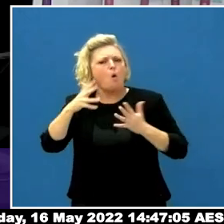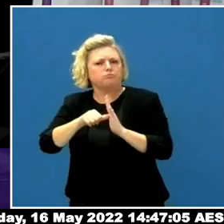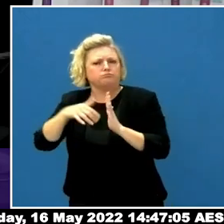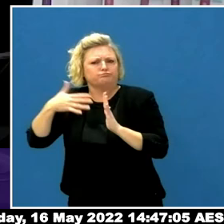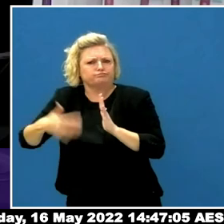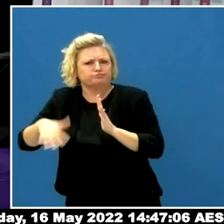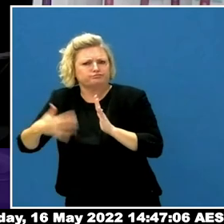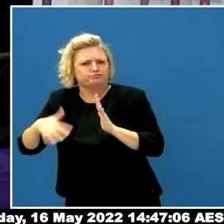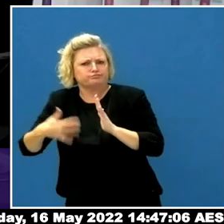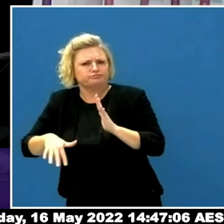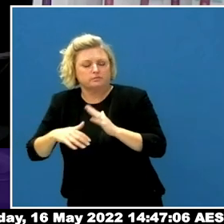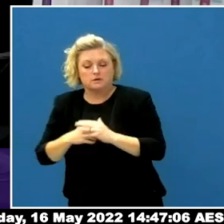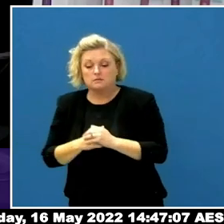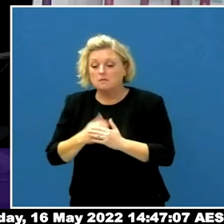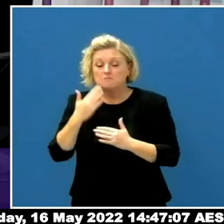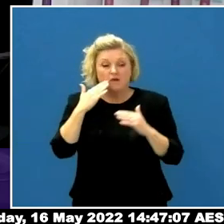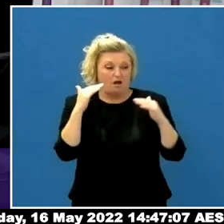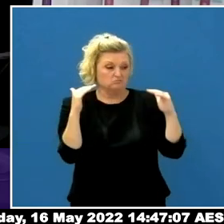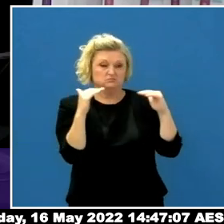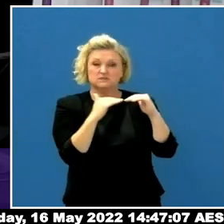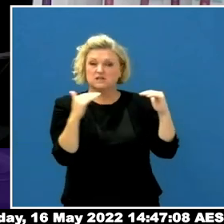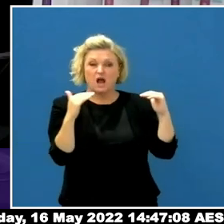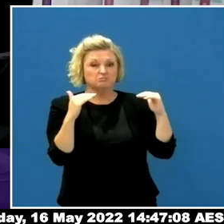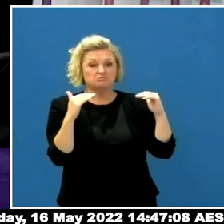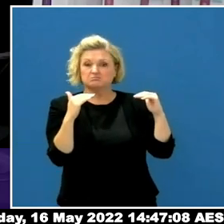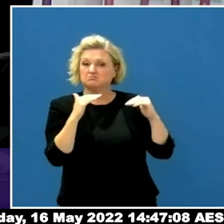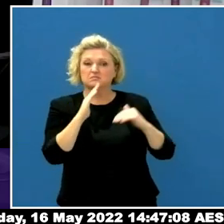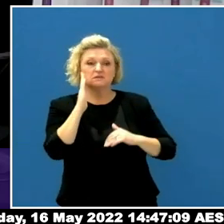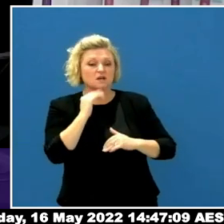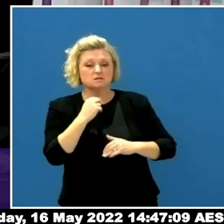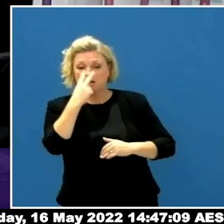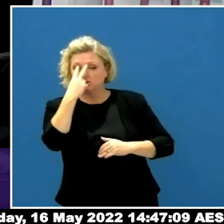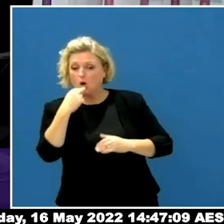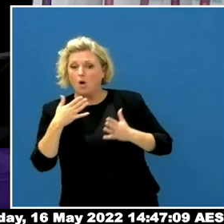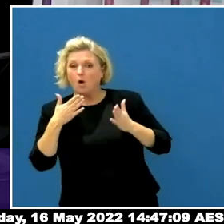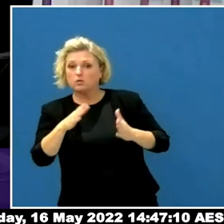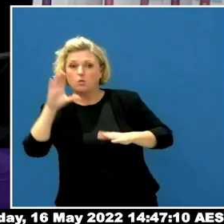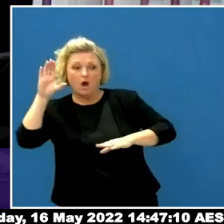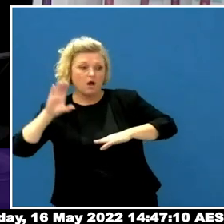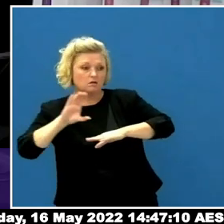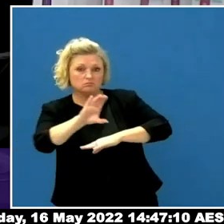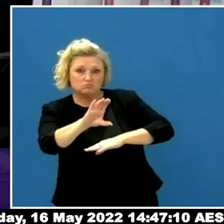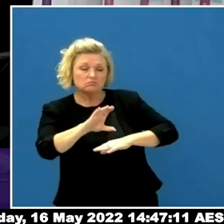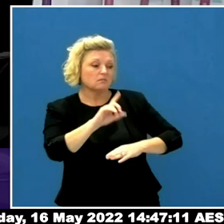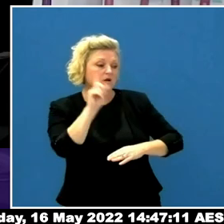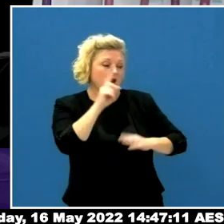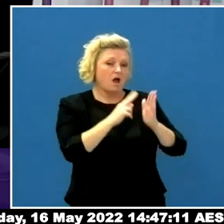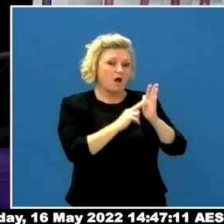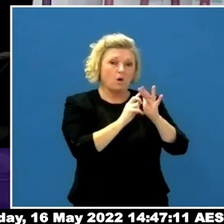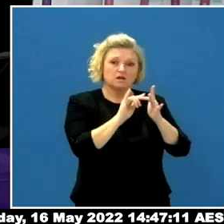So the total amount of the package, if you like, has not increased but, as you've